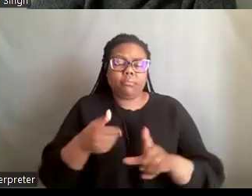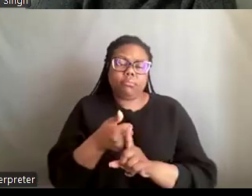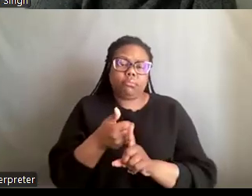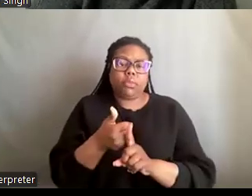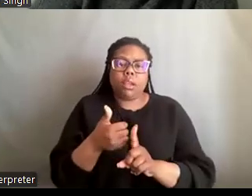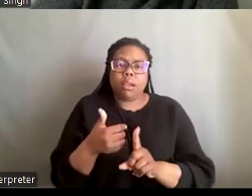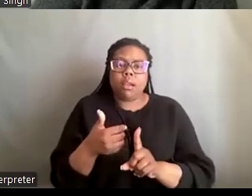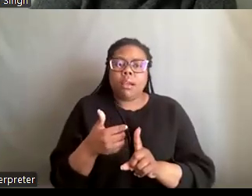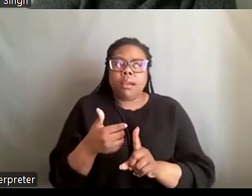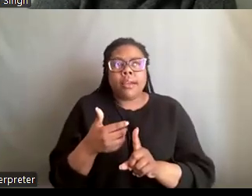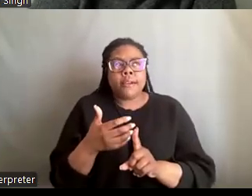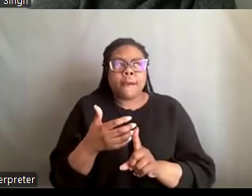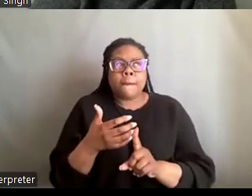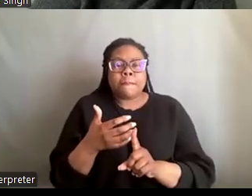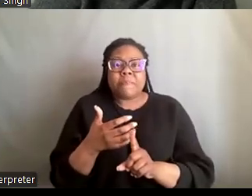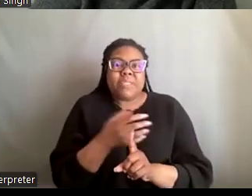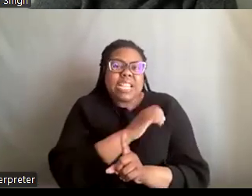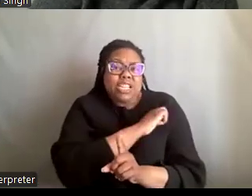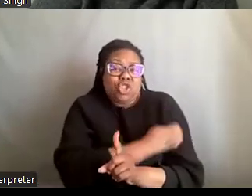mobilizing right now